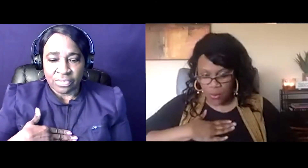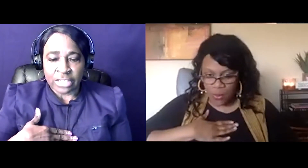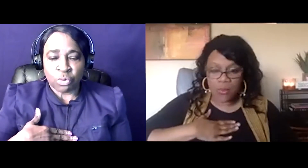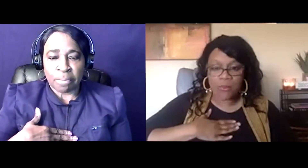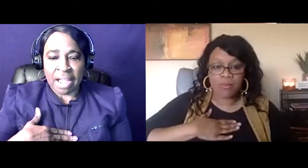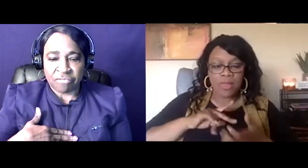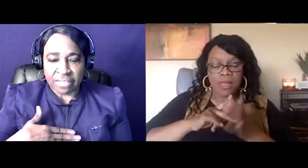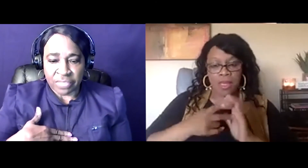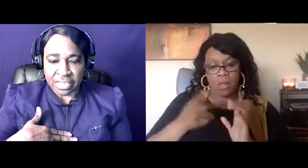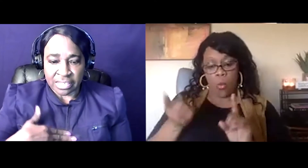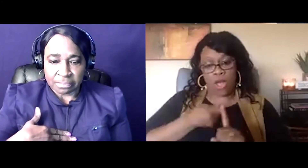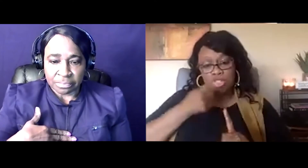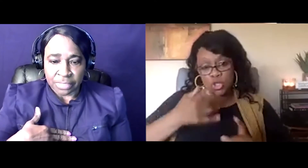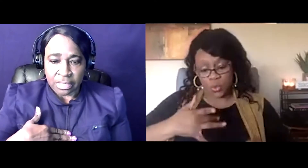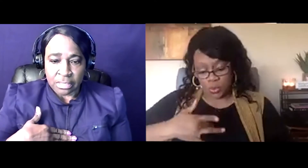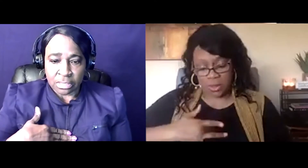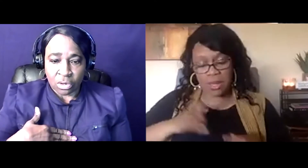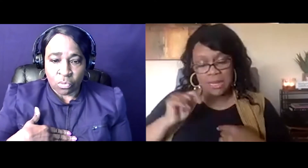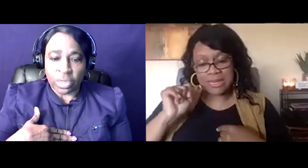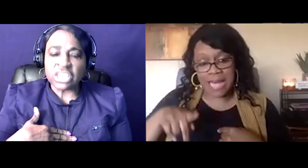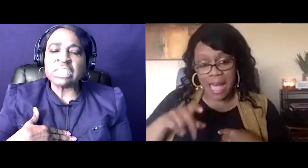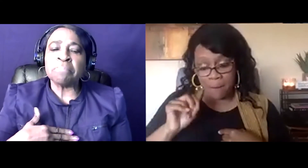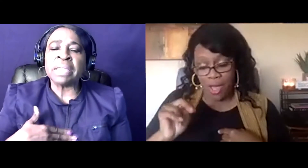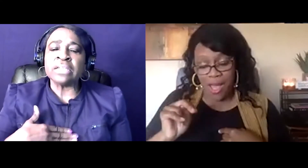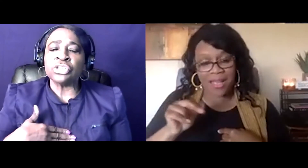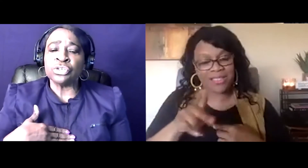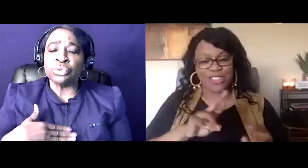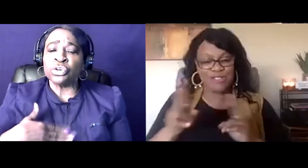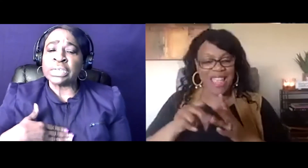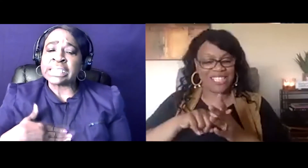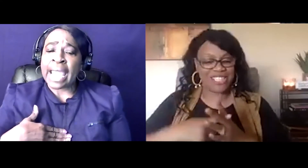That's where my faith is. So what does this mean to you, your tap?